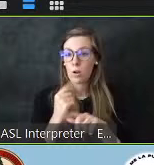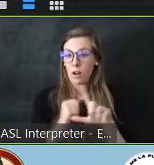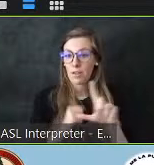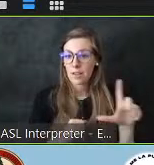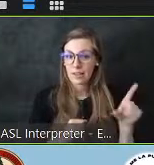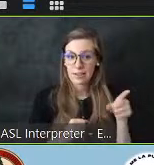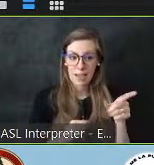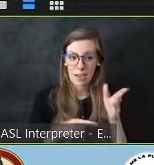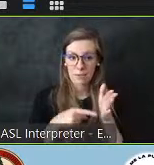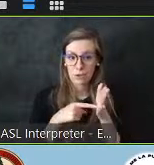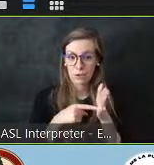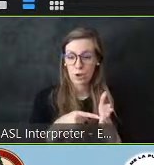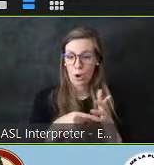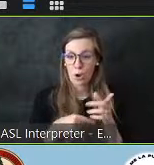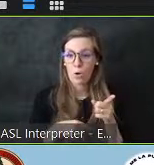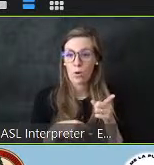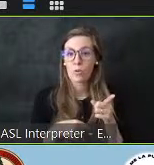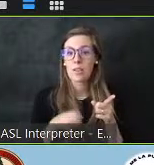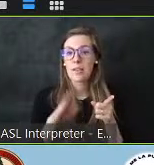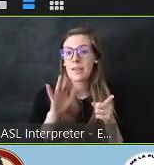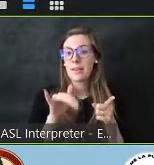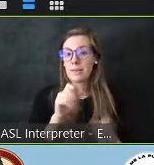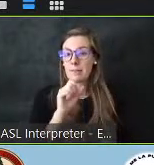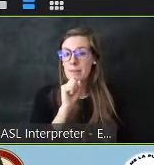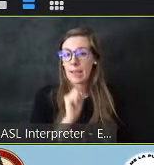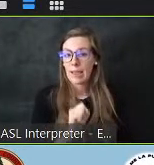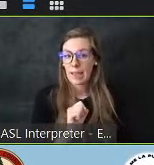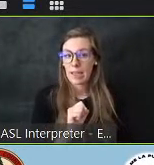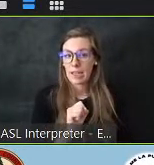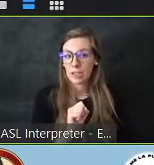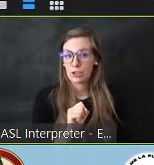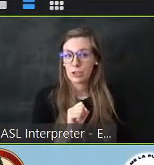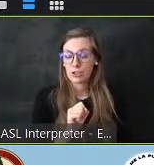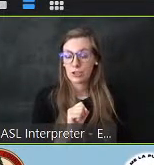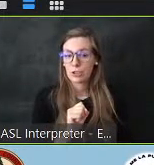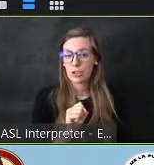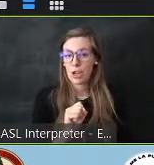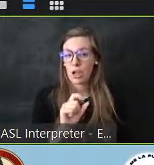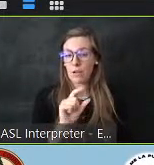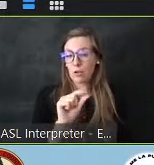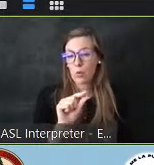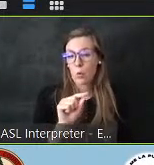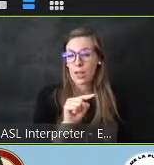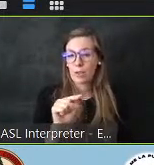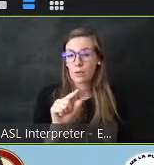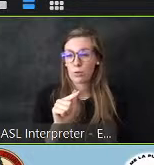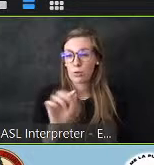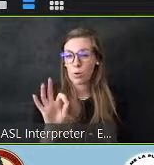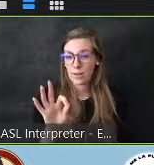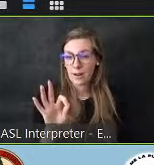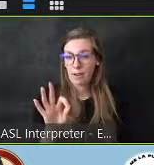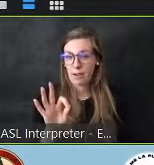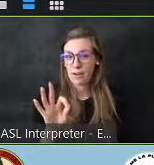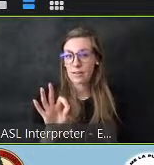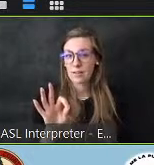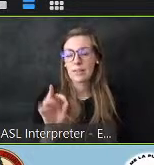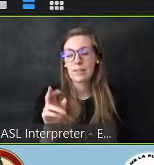showing by age of 20 to 29 years, that's the highest of 20 19%.